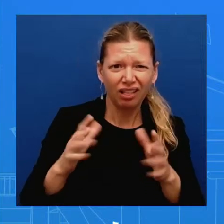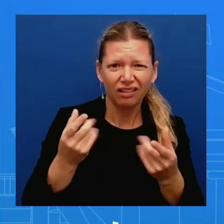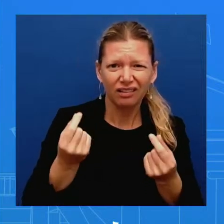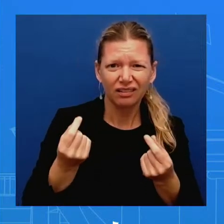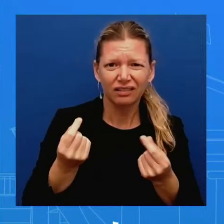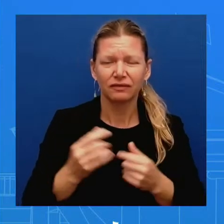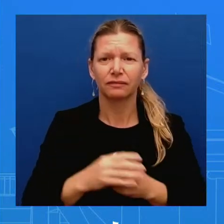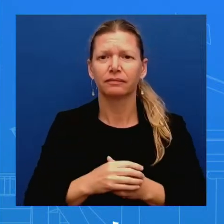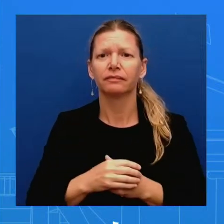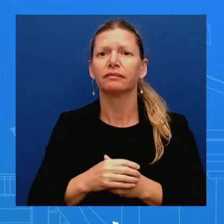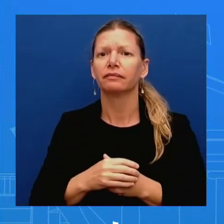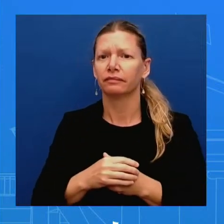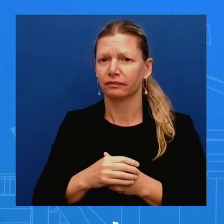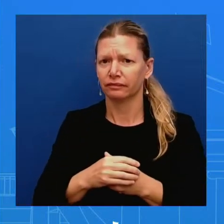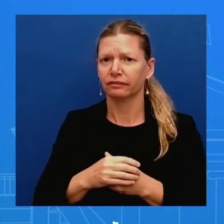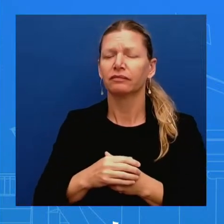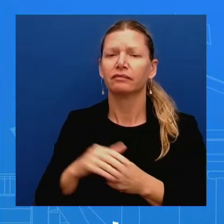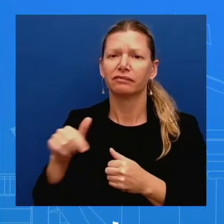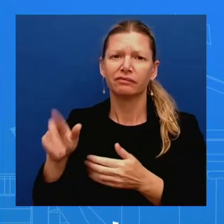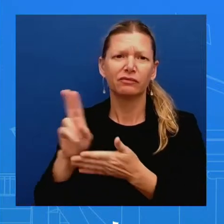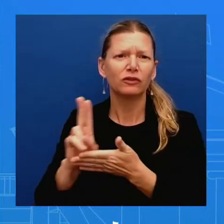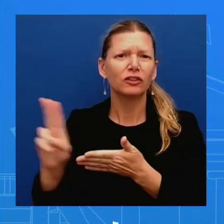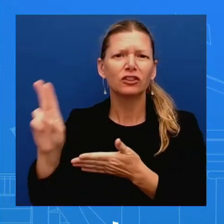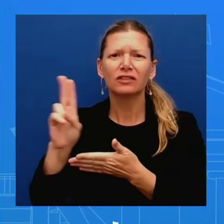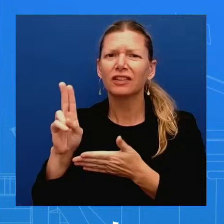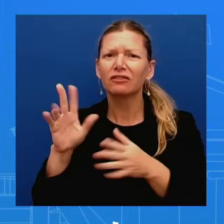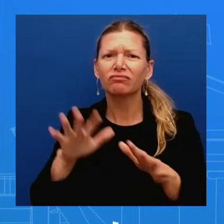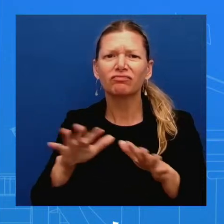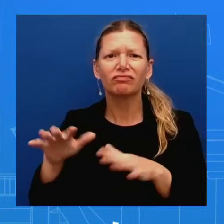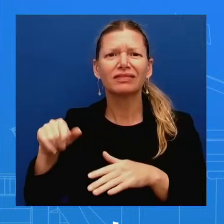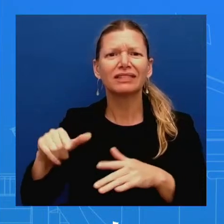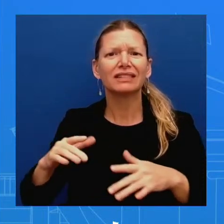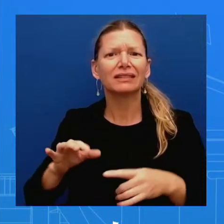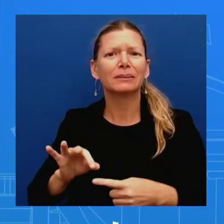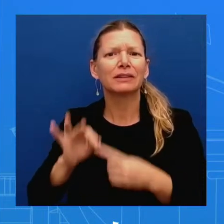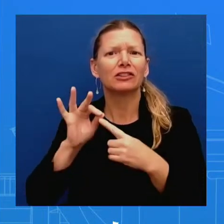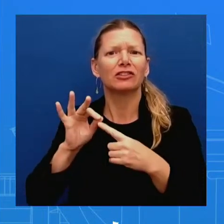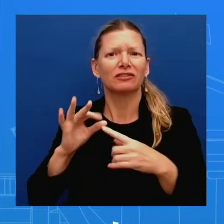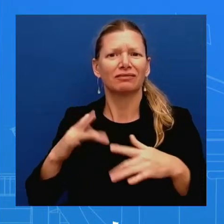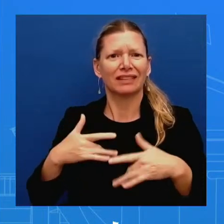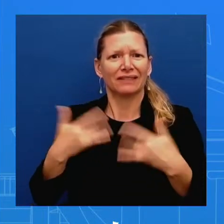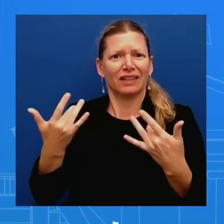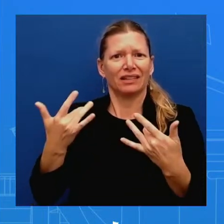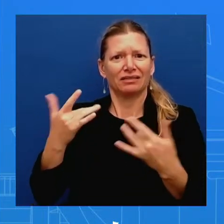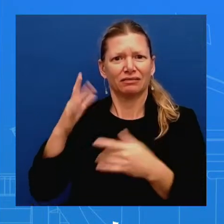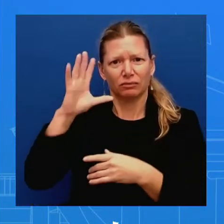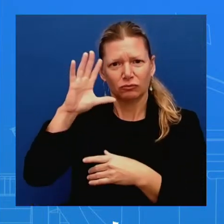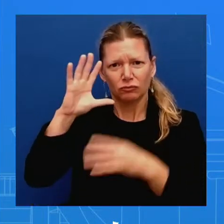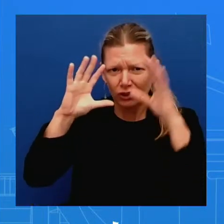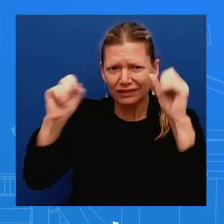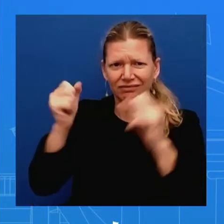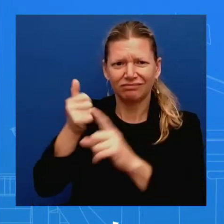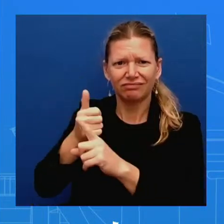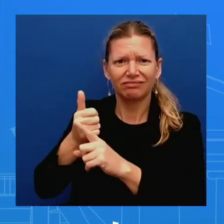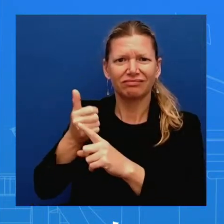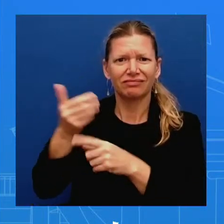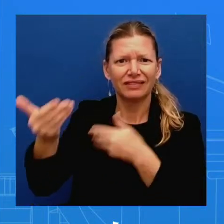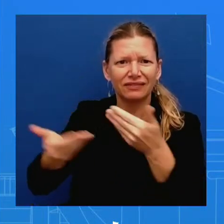over the course of his career and certainly his presidency, to always make sure he makes time to go to HBCUs. He -- he delivered the commencement address at Howard last year,